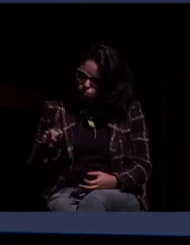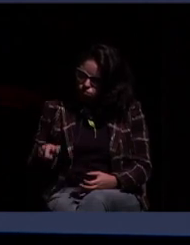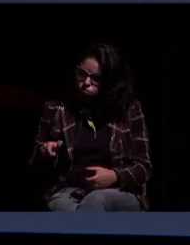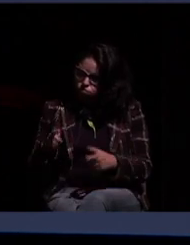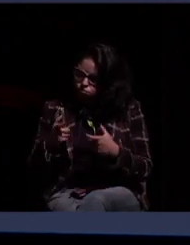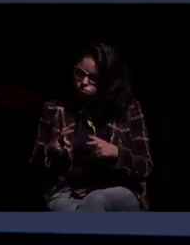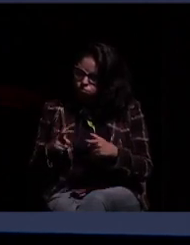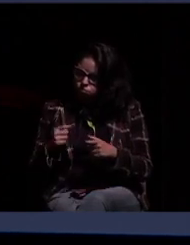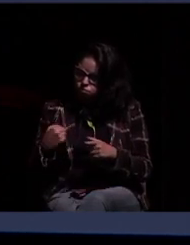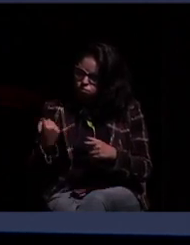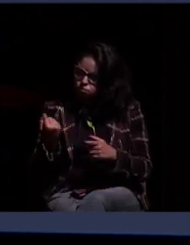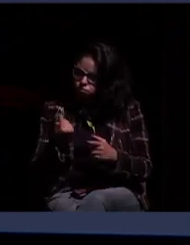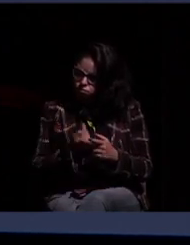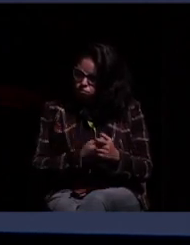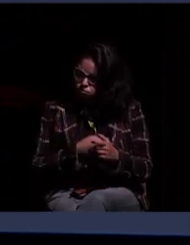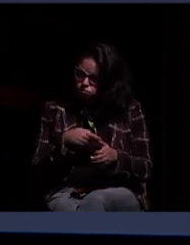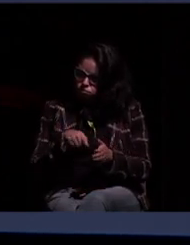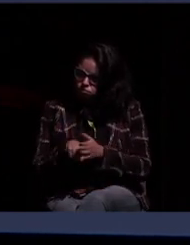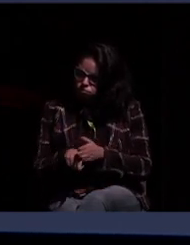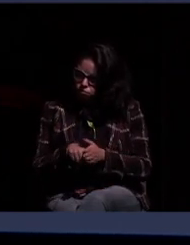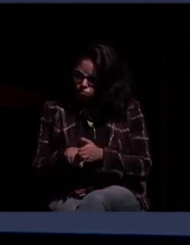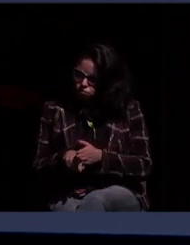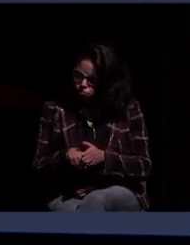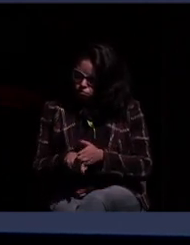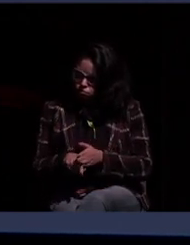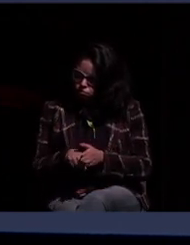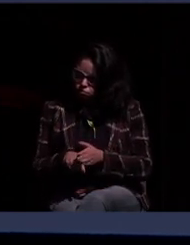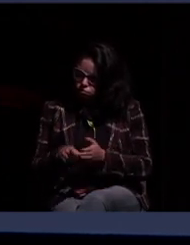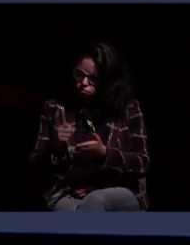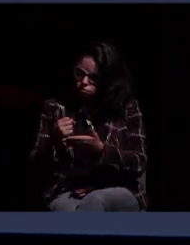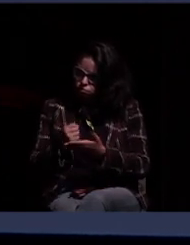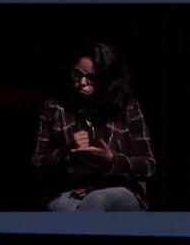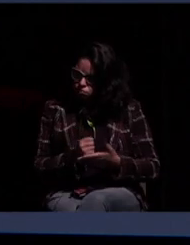in field research, come up with